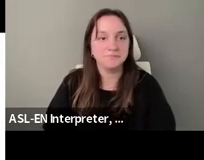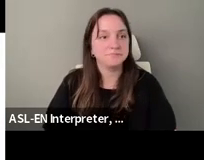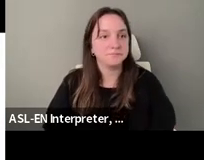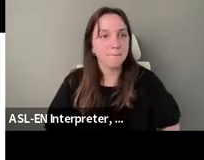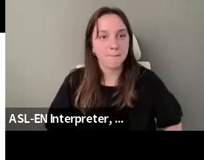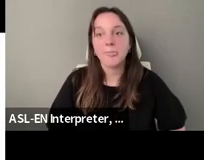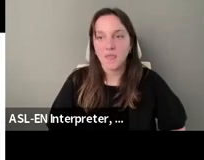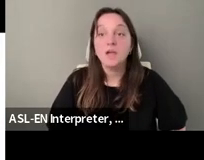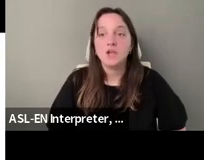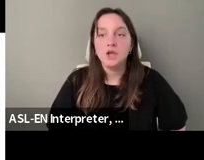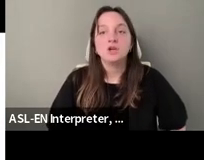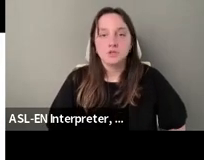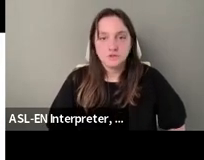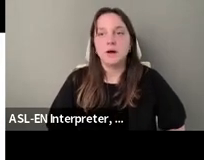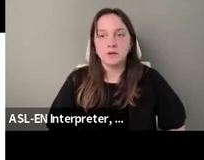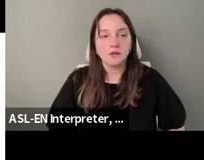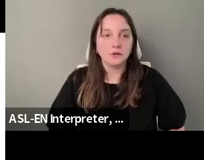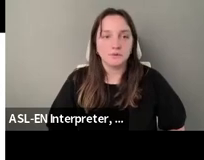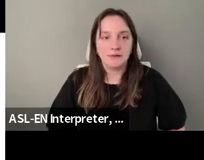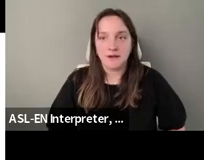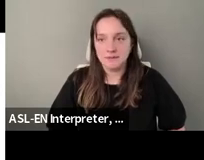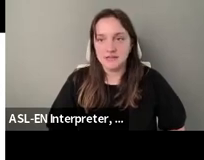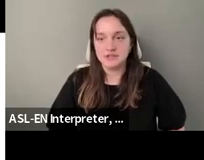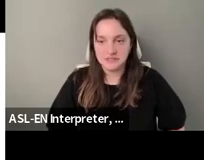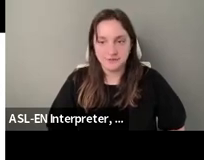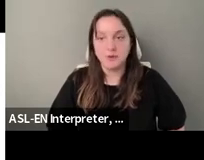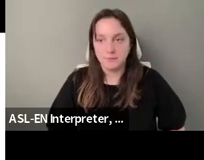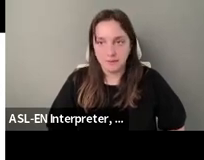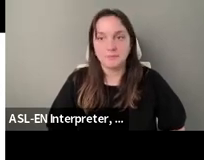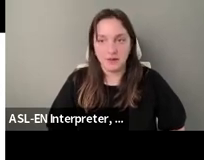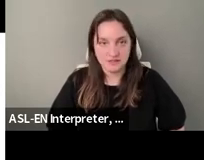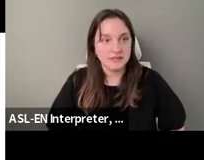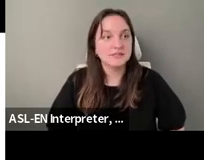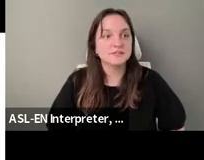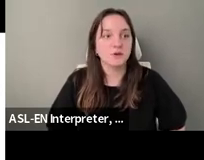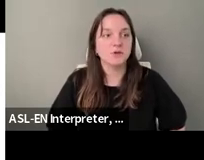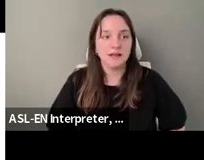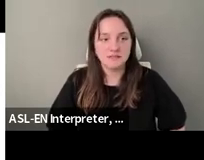recommendations for public policies. So the right to access